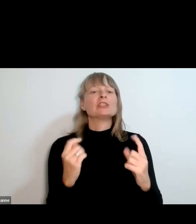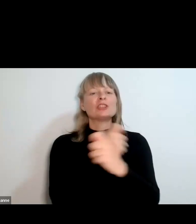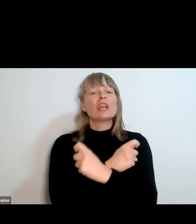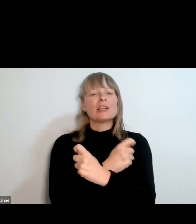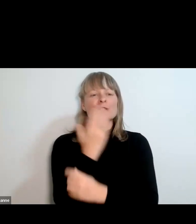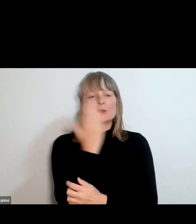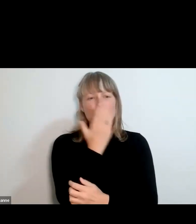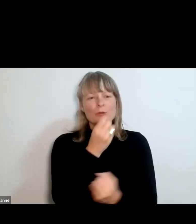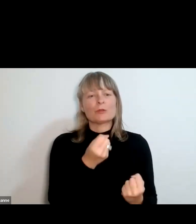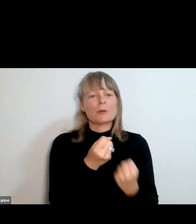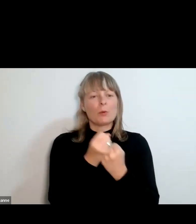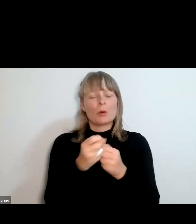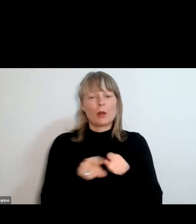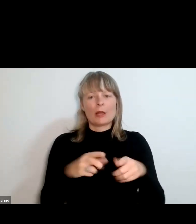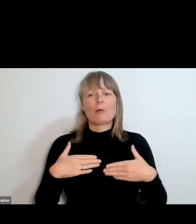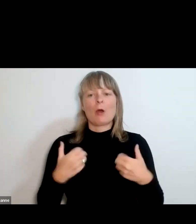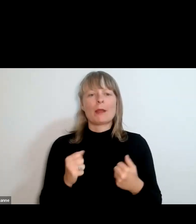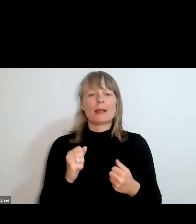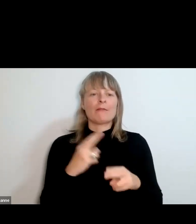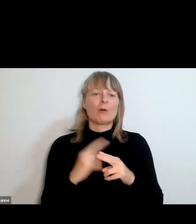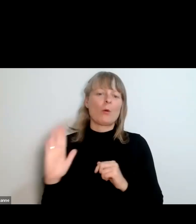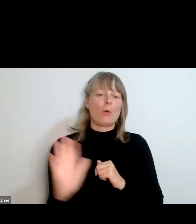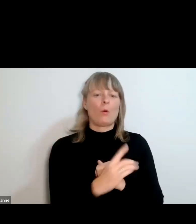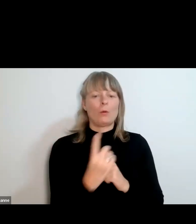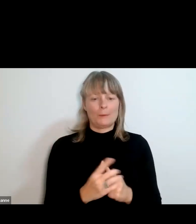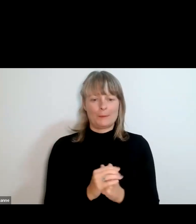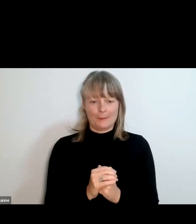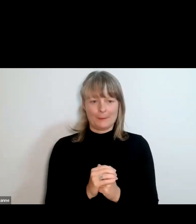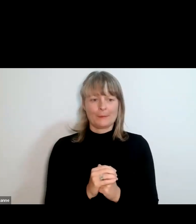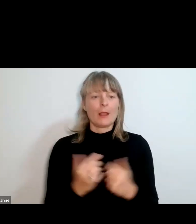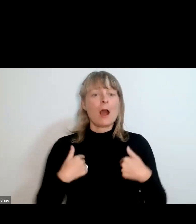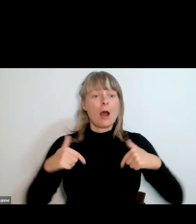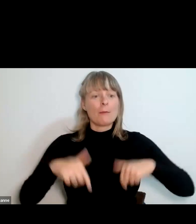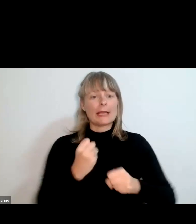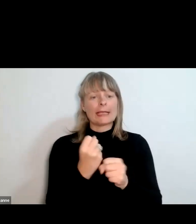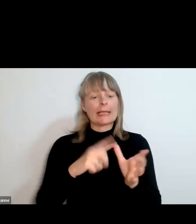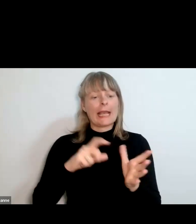I'm delighted to be here with you tonight to welcome you to the webinar